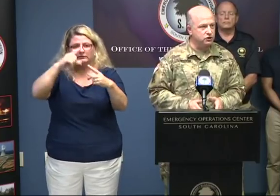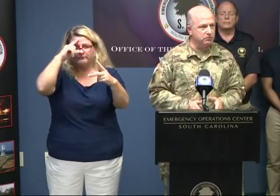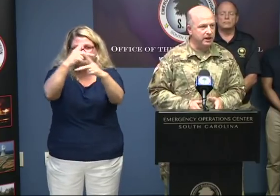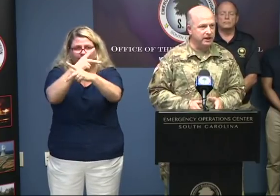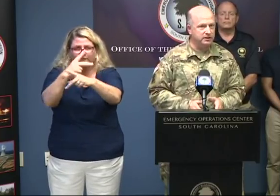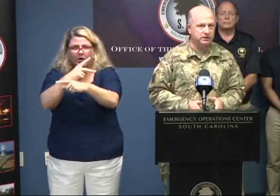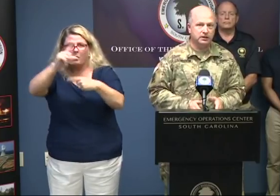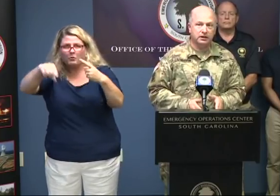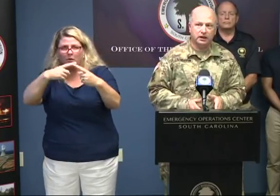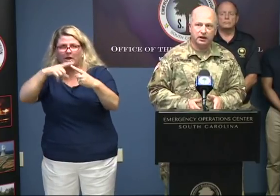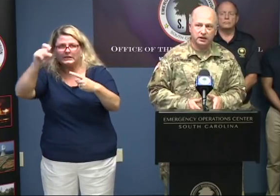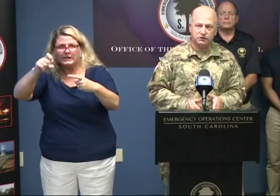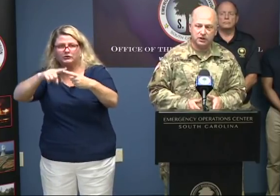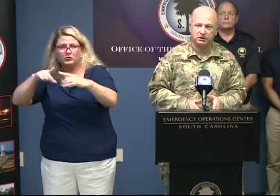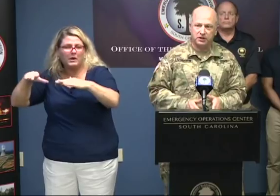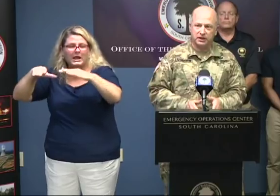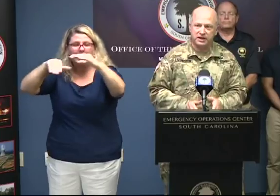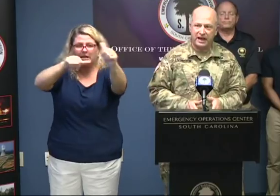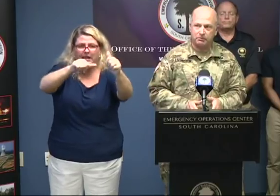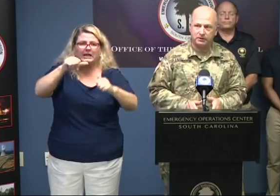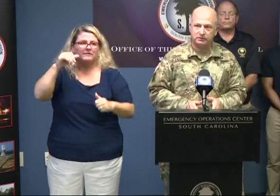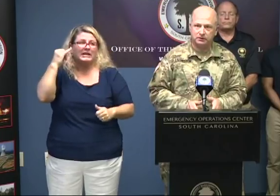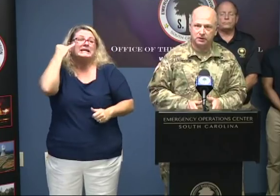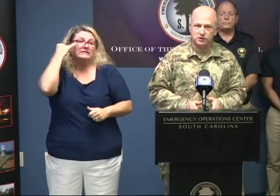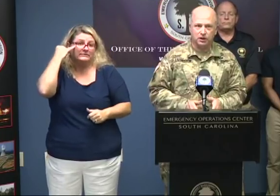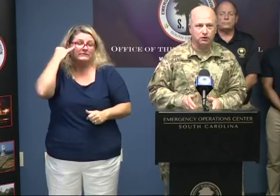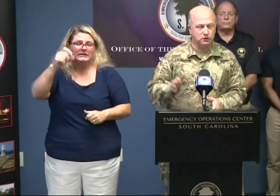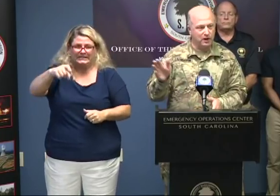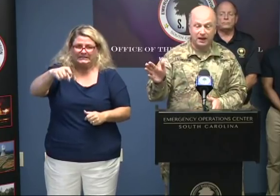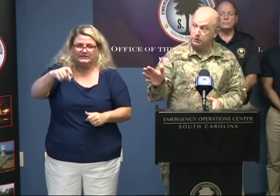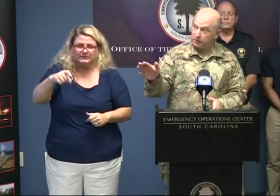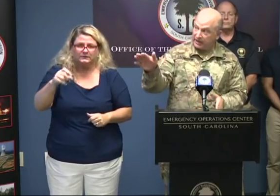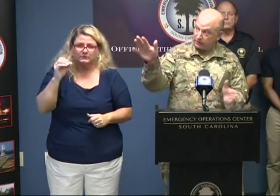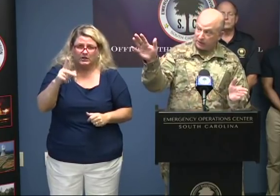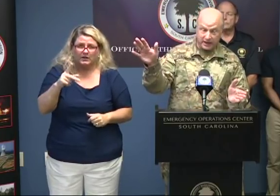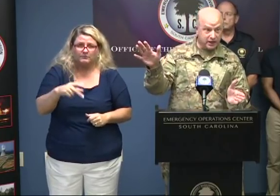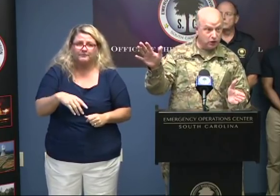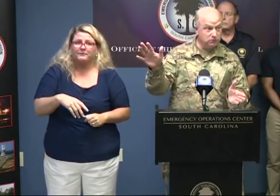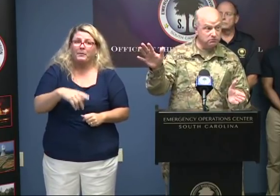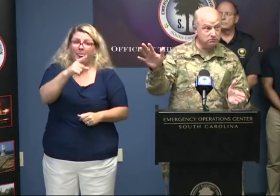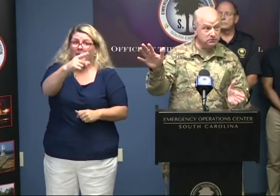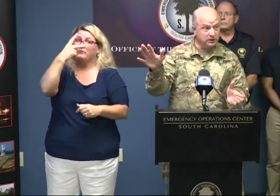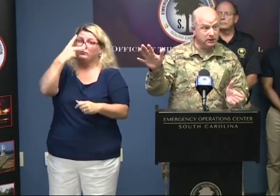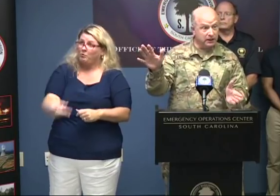that you make if something does happen. So you have to plan on that cone